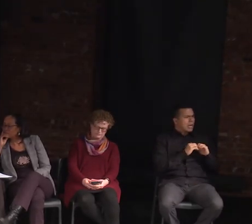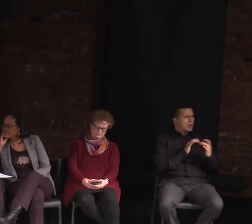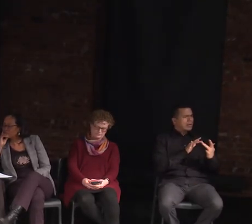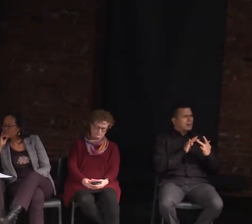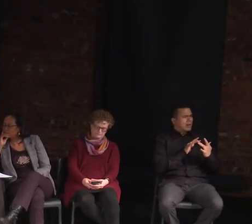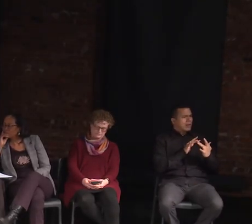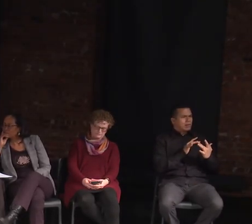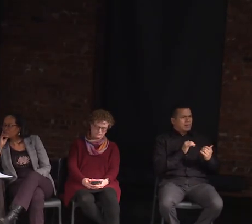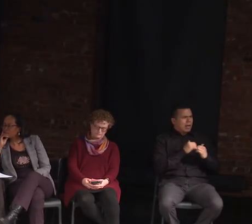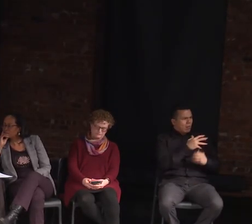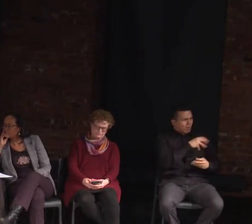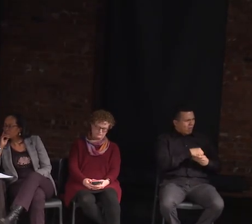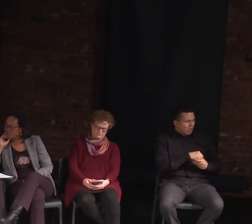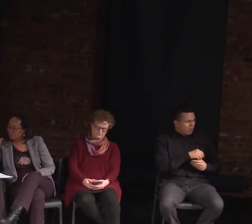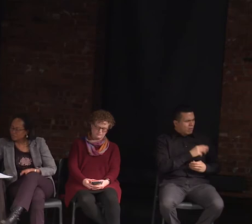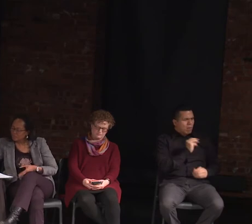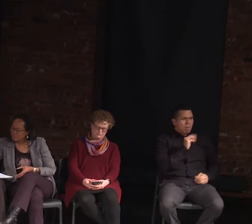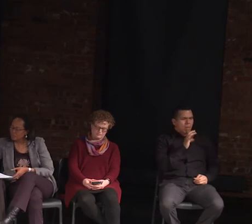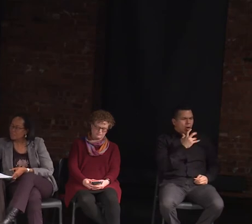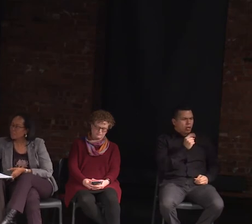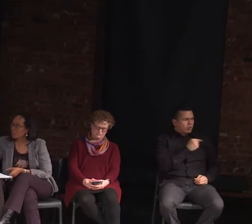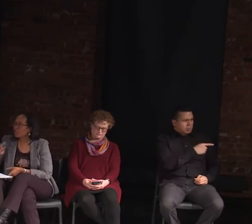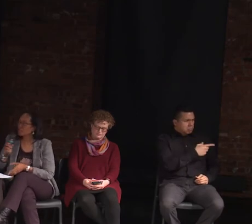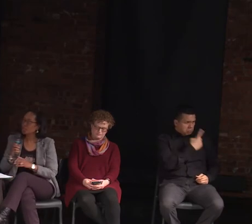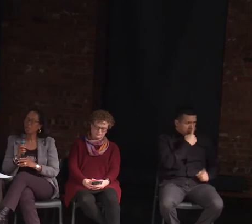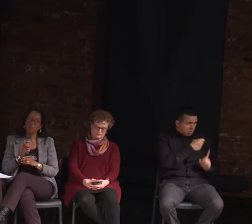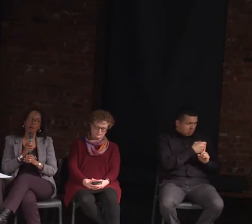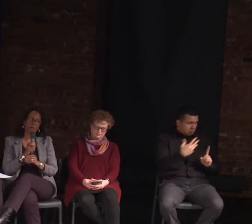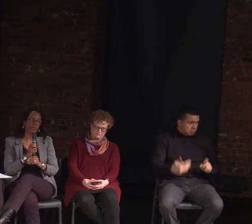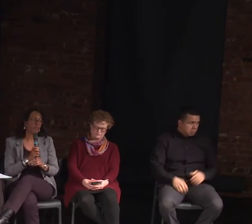Margaret, you had some thoughts around this.